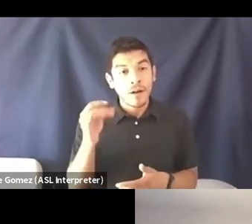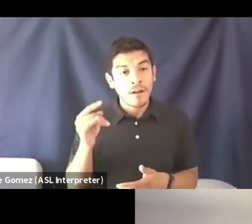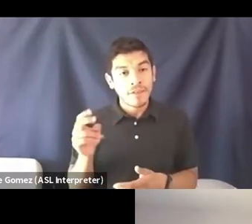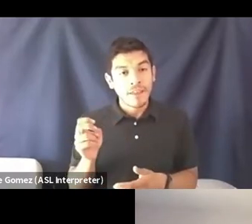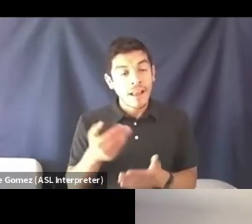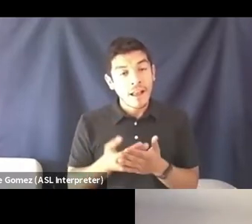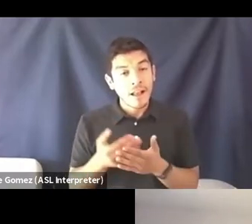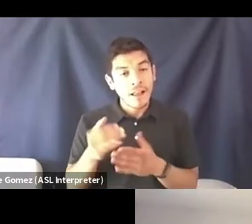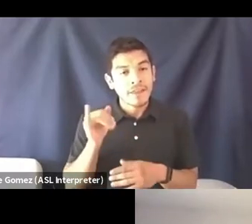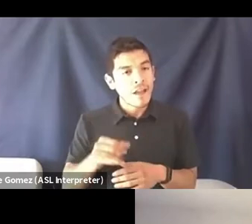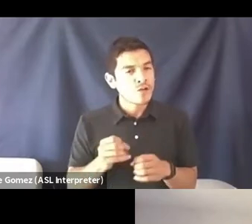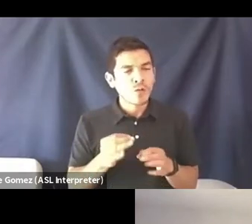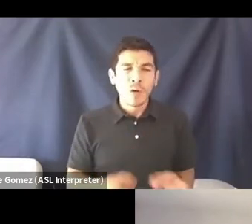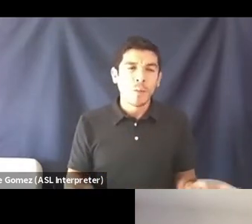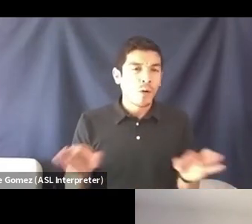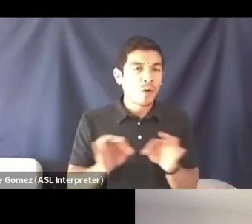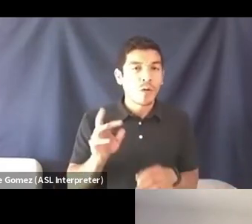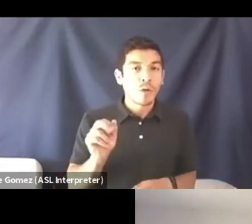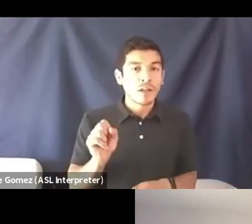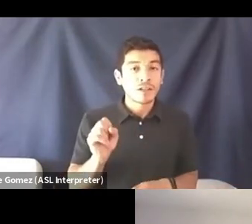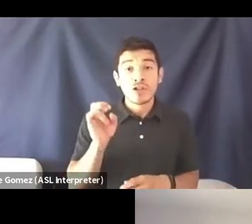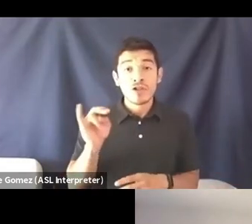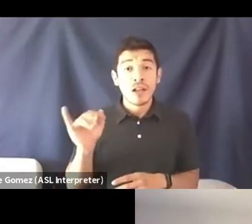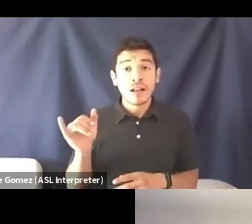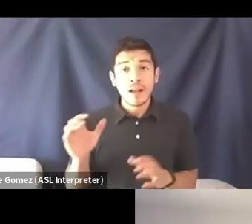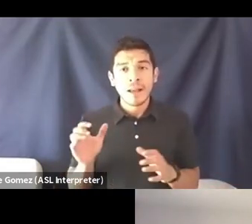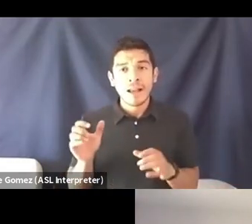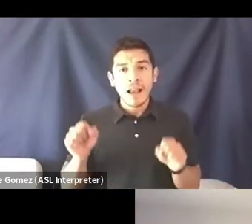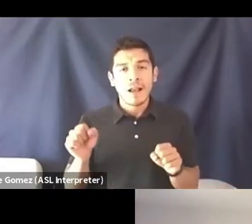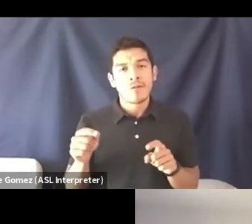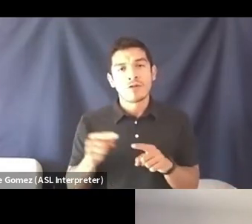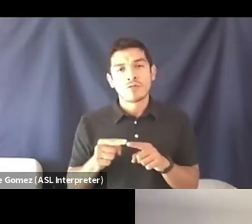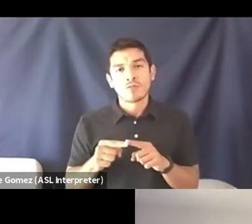that was so important was Jenny being able to get her boyfriend.